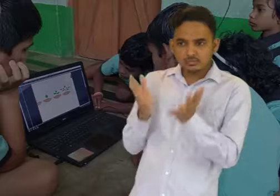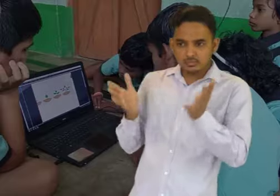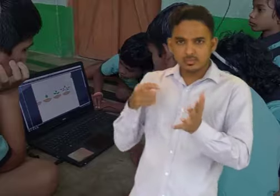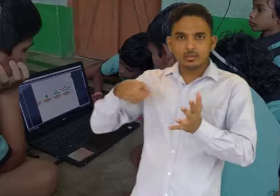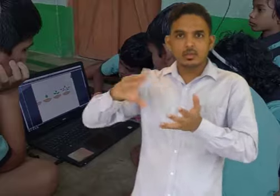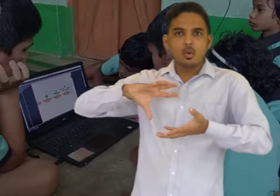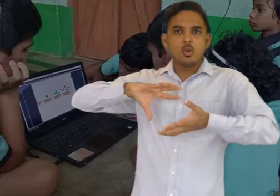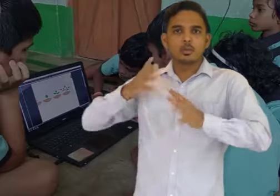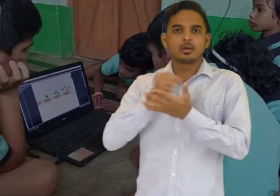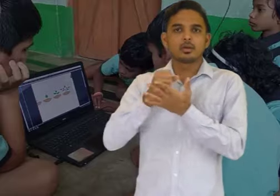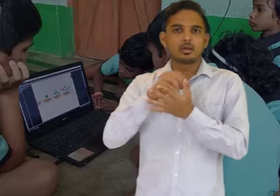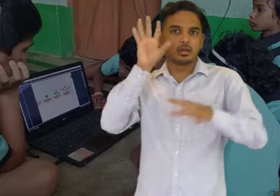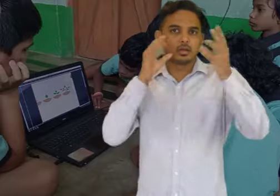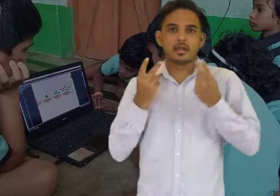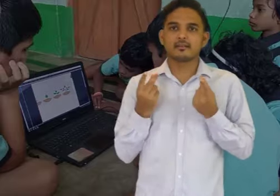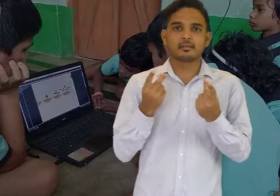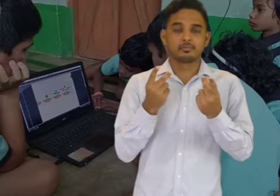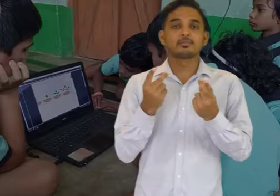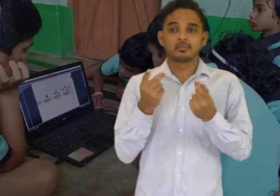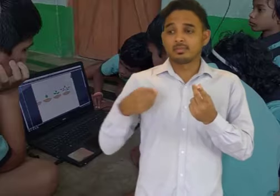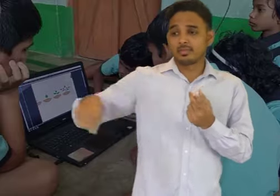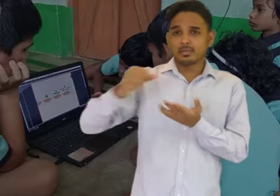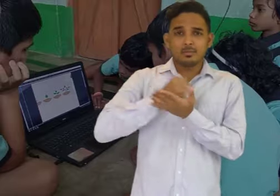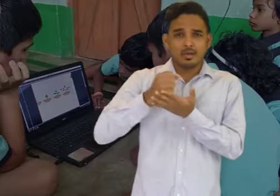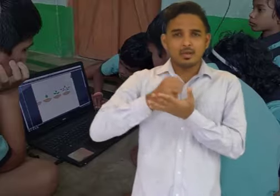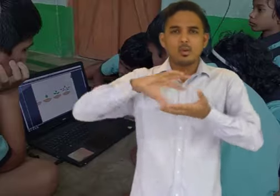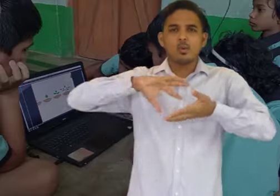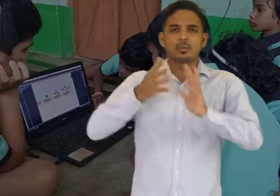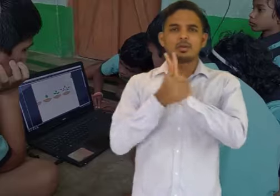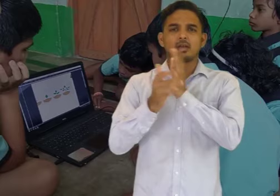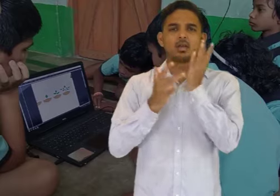now the students are ready to learn on their own it becomes their homework